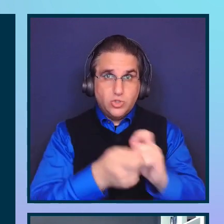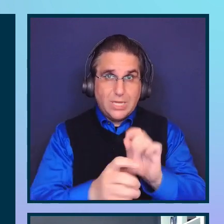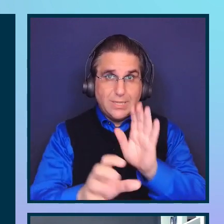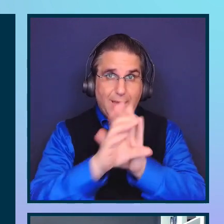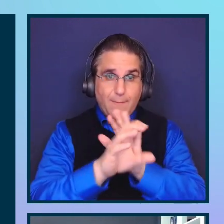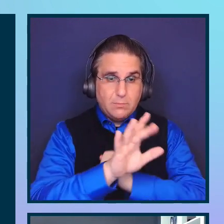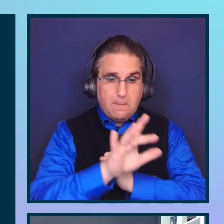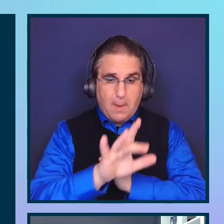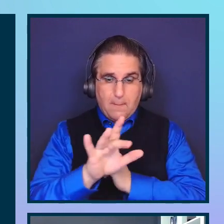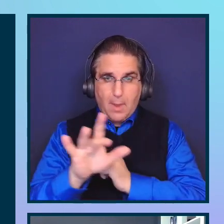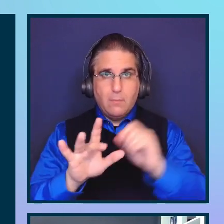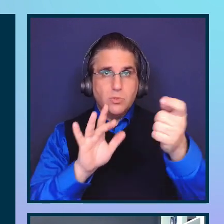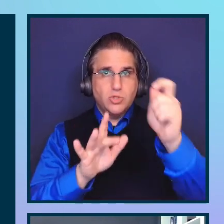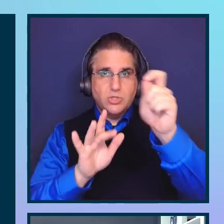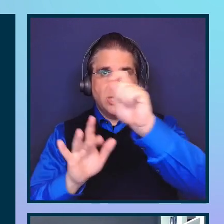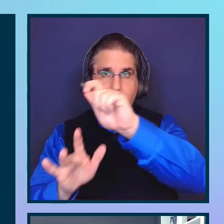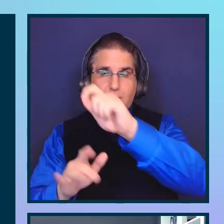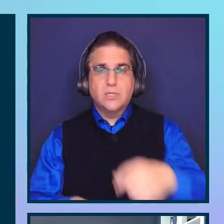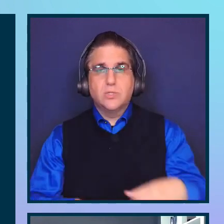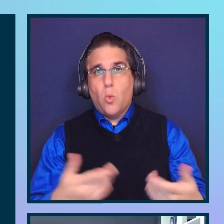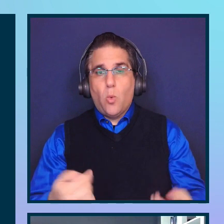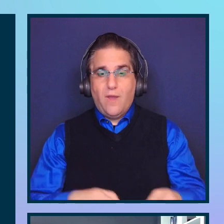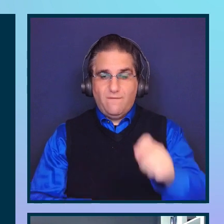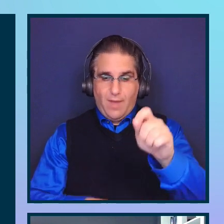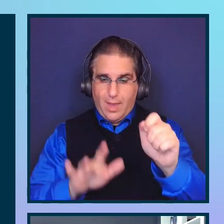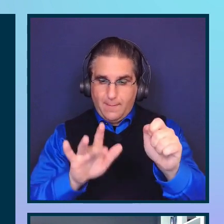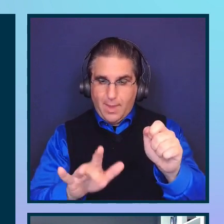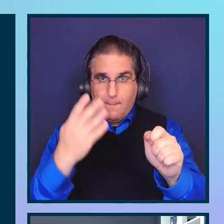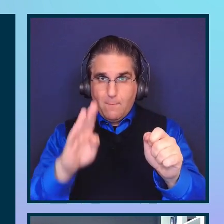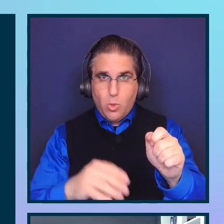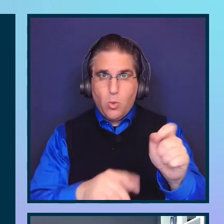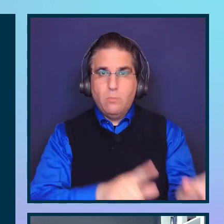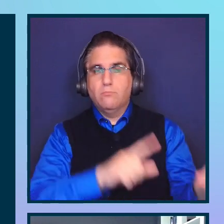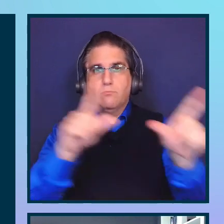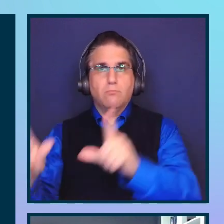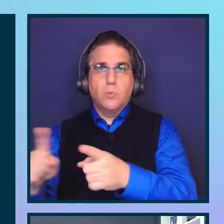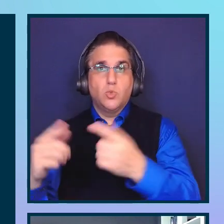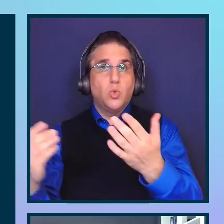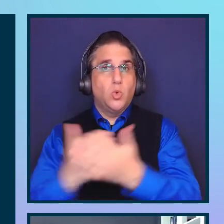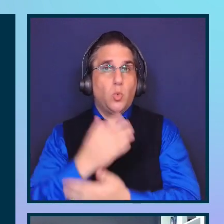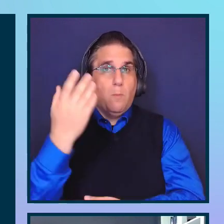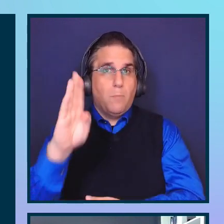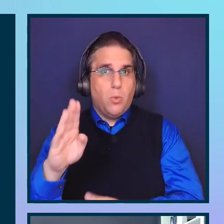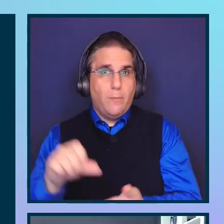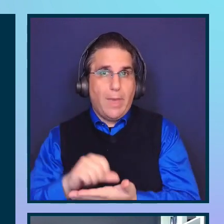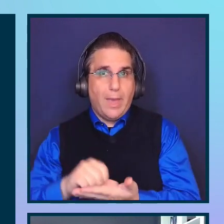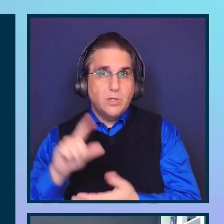the product page where the blue is? And now I'm gonna go to the blue option. What gonna happen when I click on the ratings?